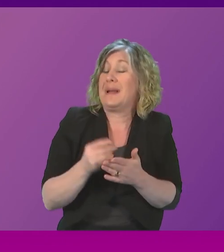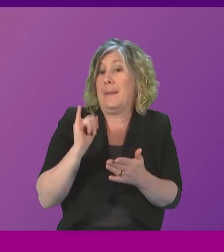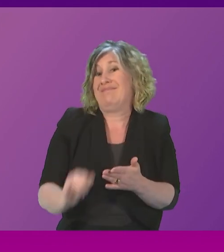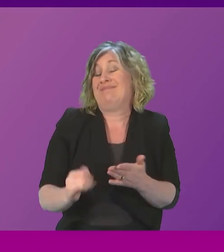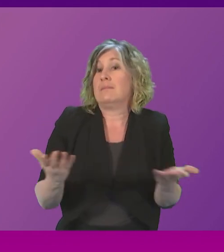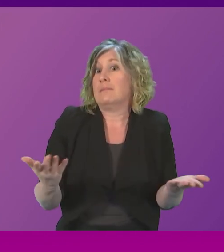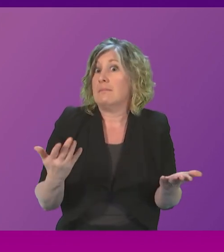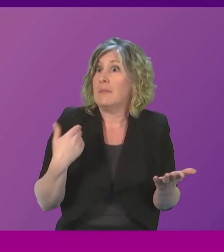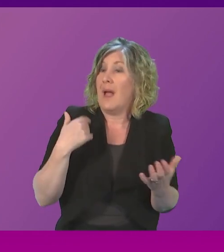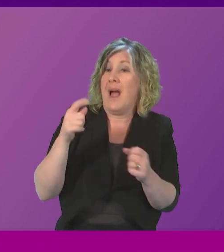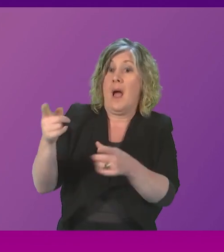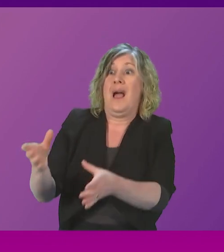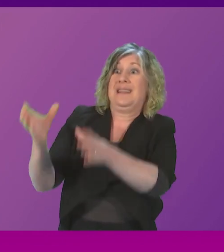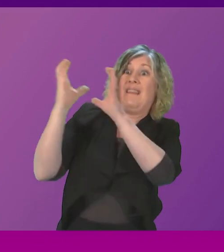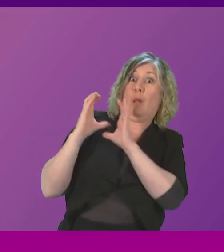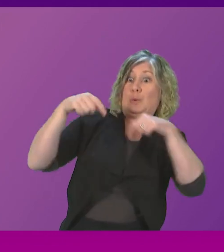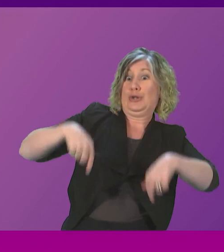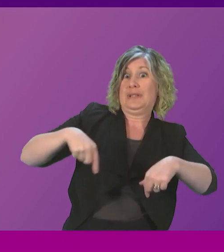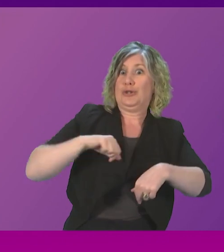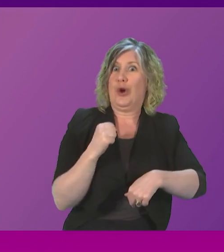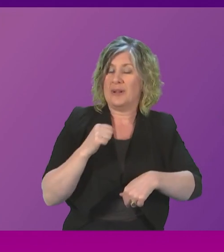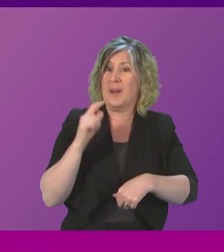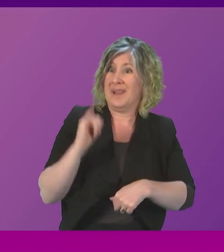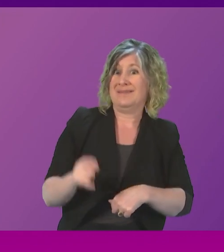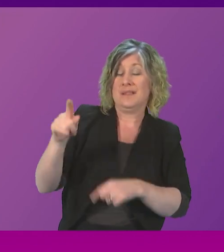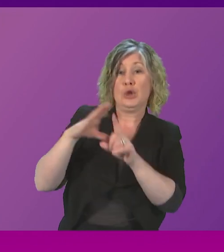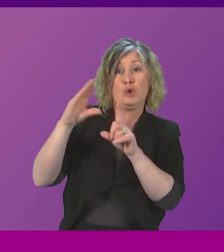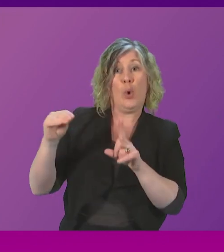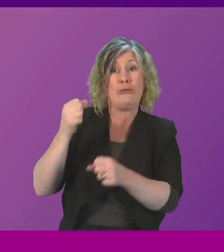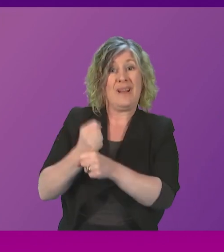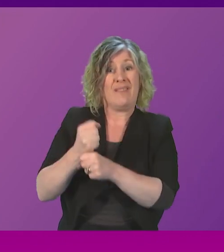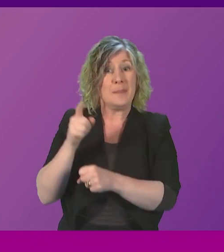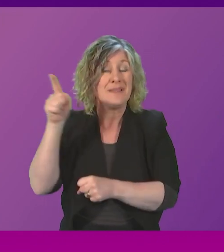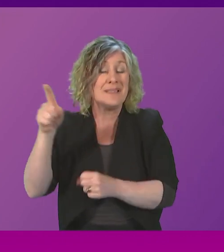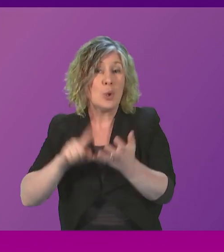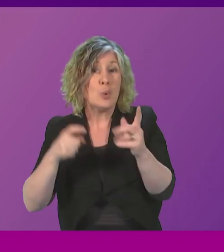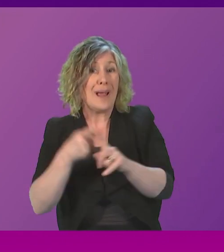constraints of devolution and the constraints of a Tory Government that does not work for the economic interests of Scotland.